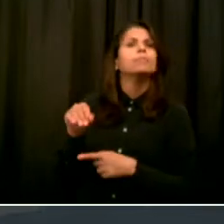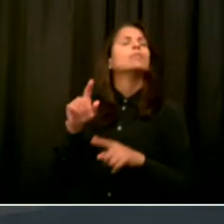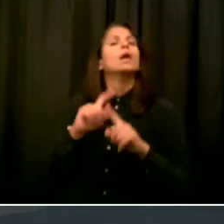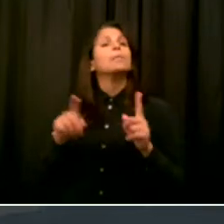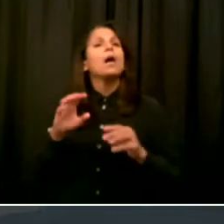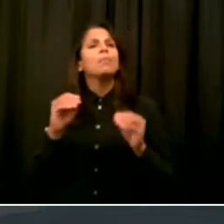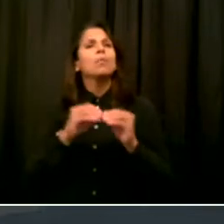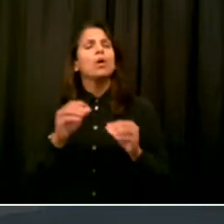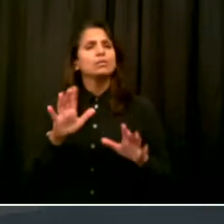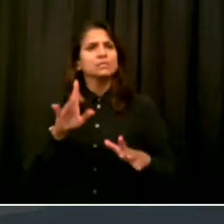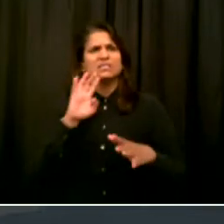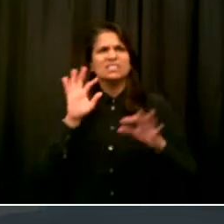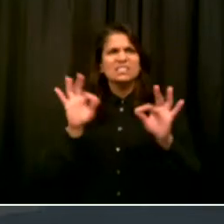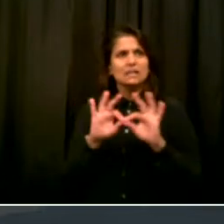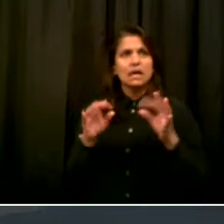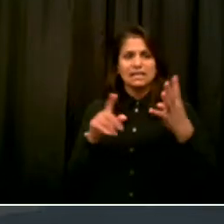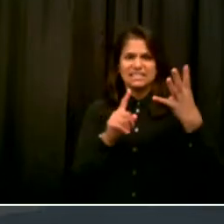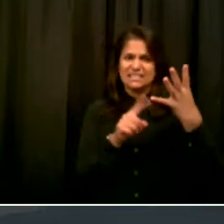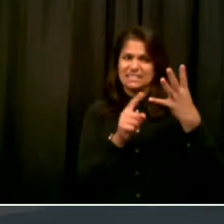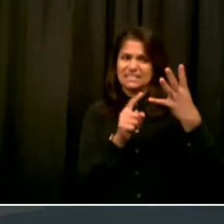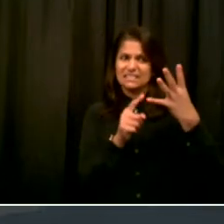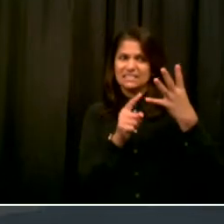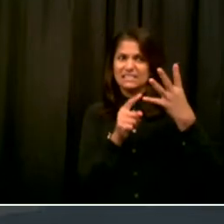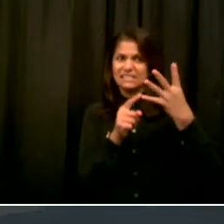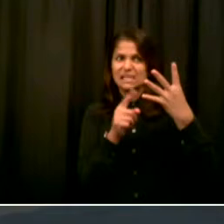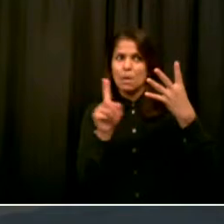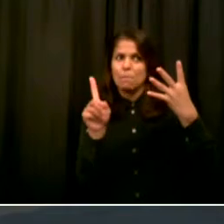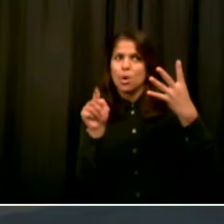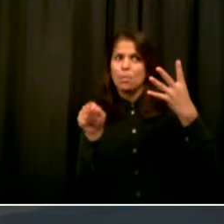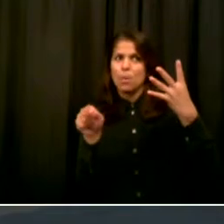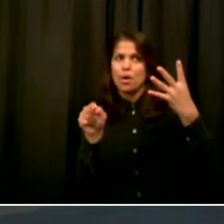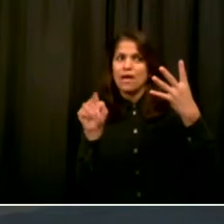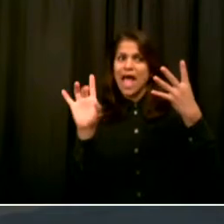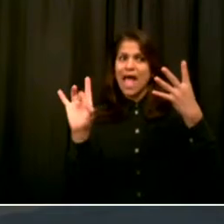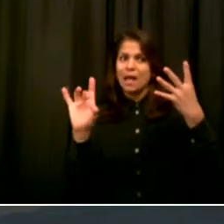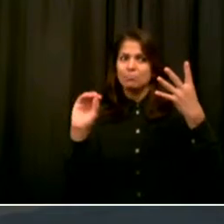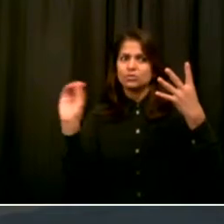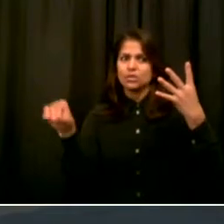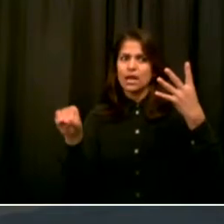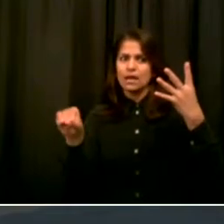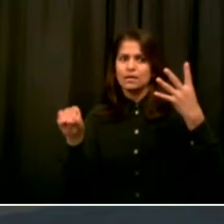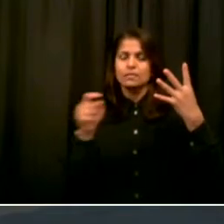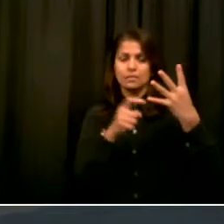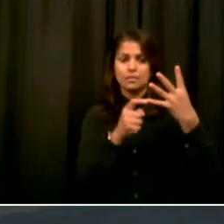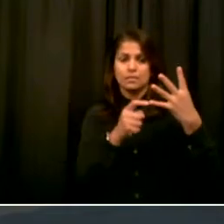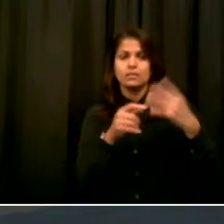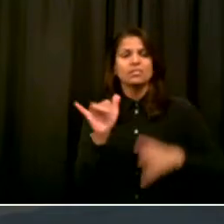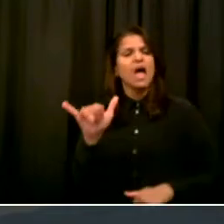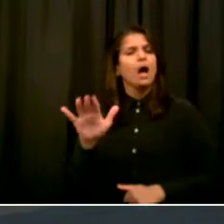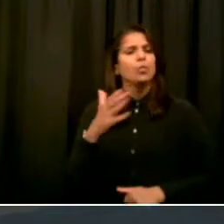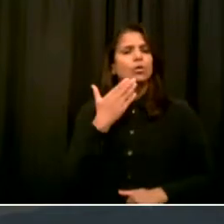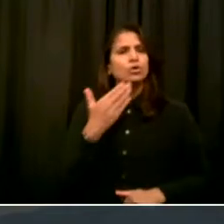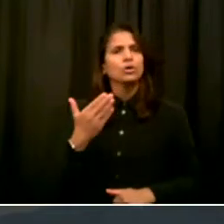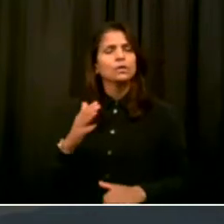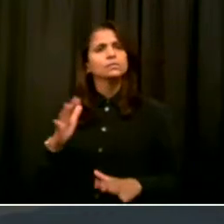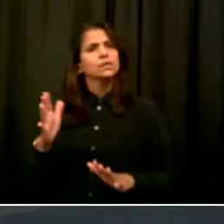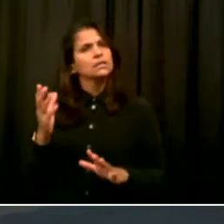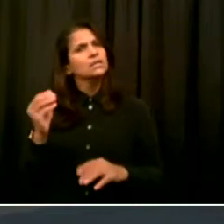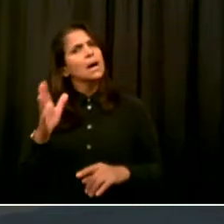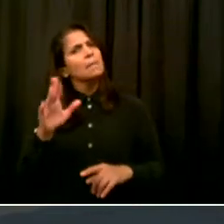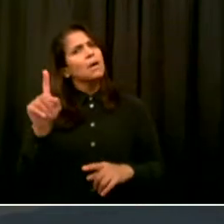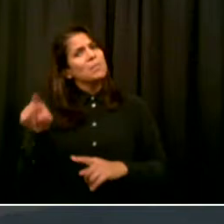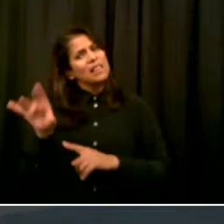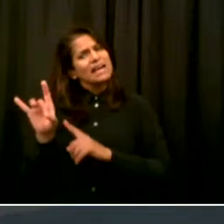TODAY'S REPORT IS AT 1.43%. THE